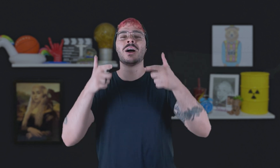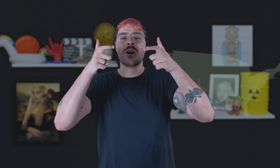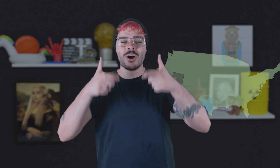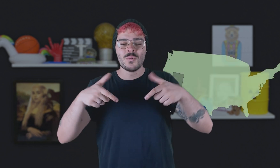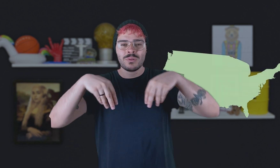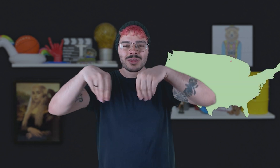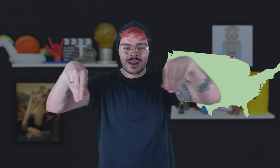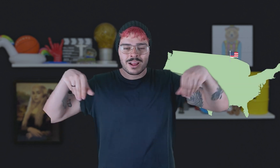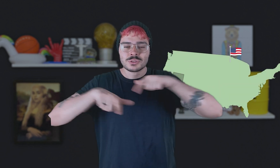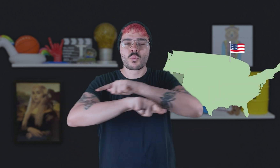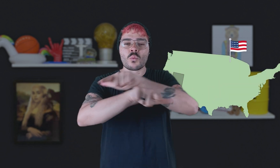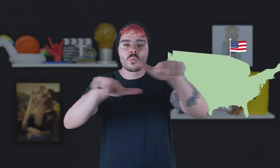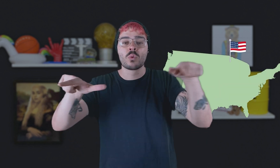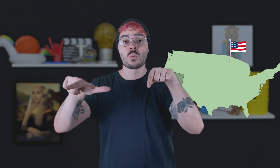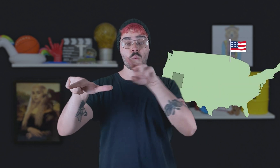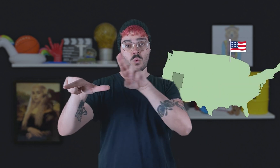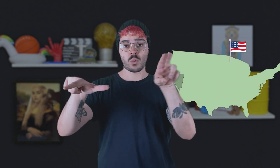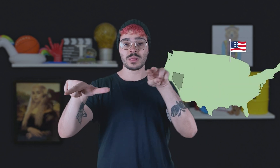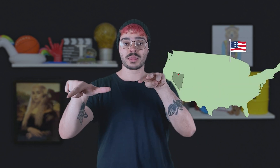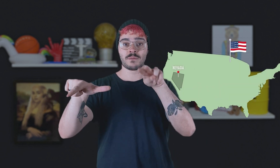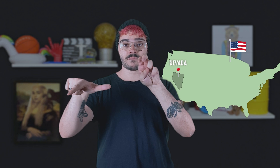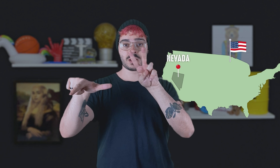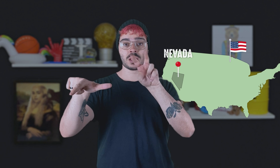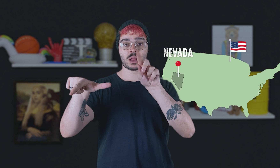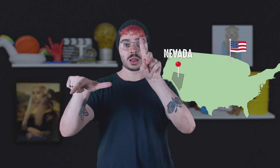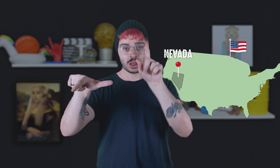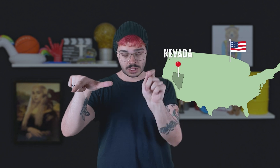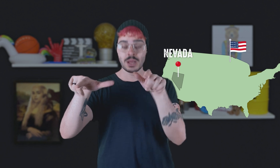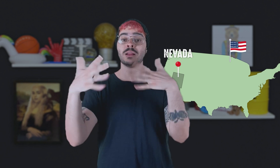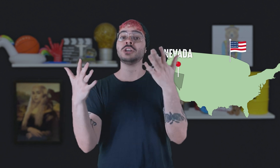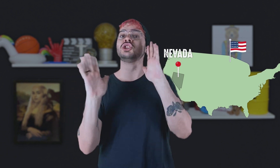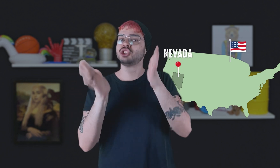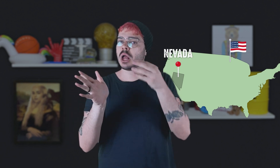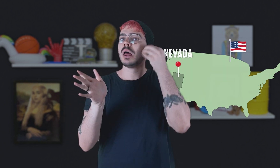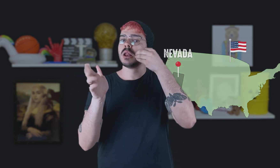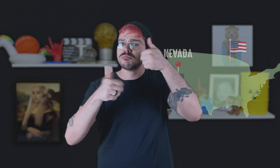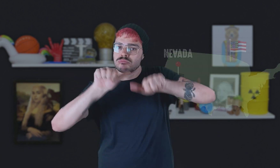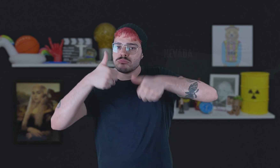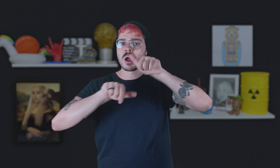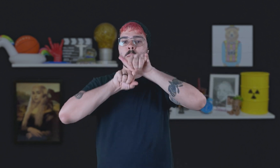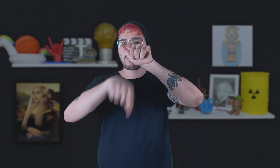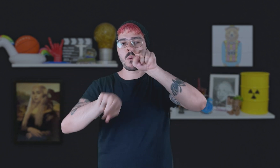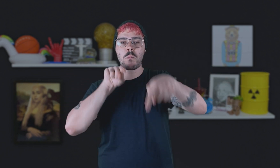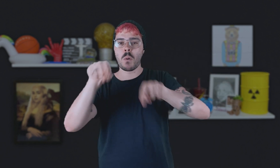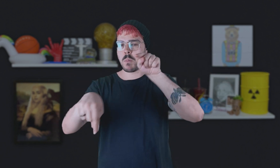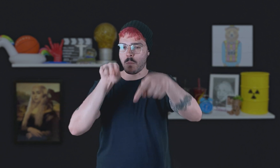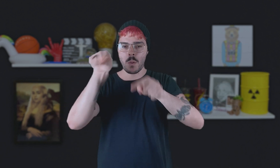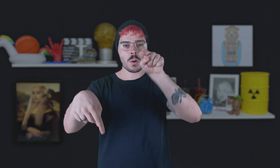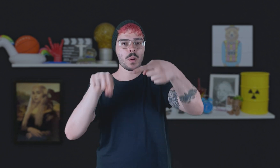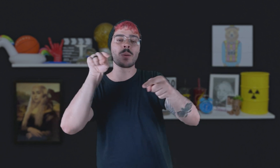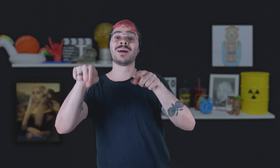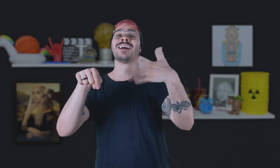They even did several tests in the middle of the Nevada desert,